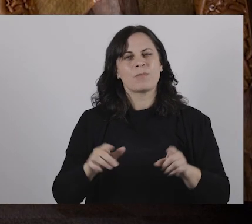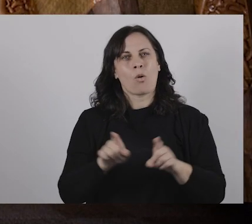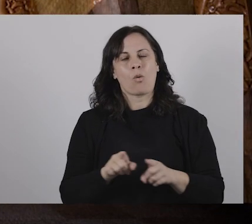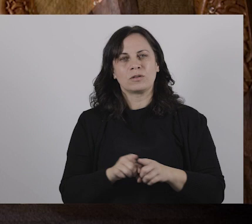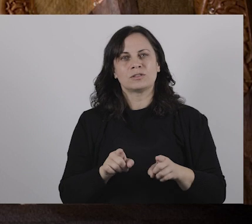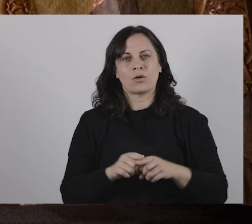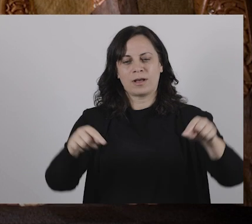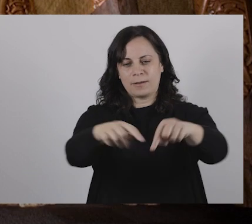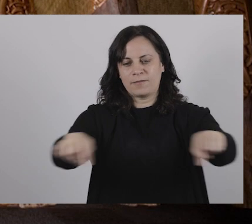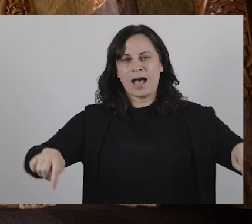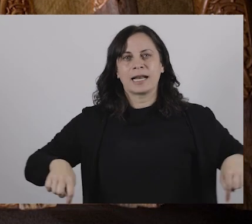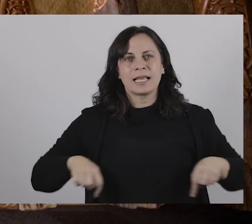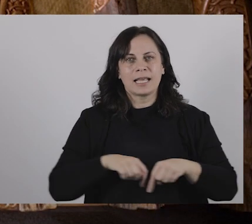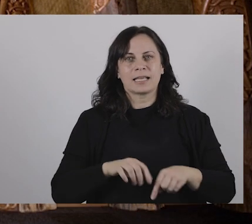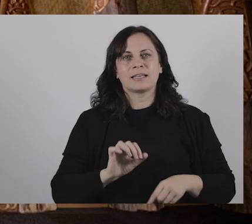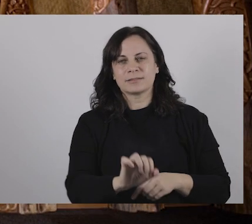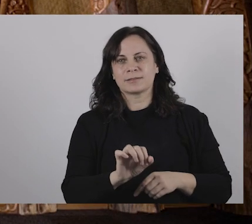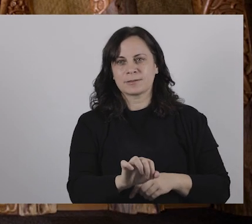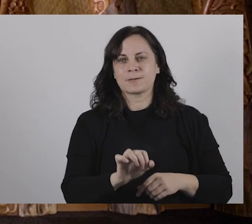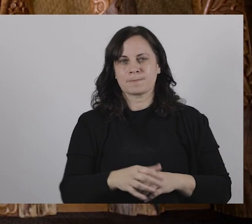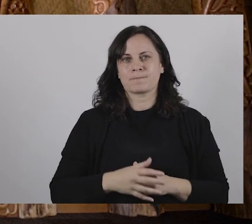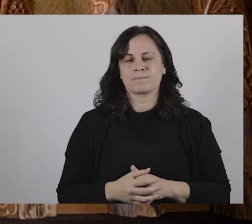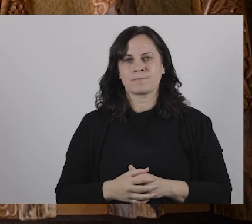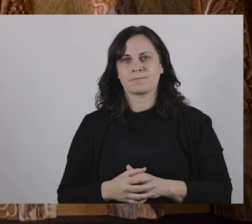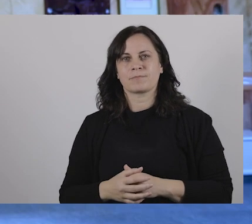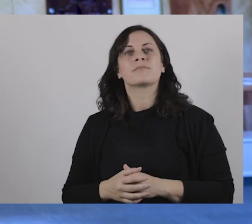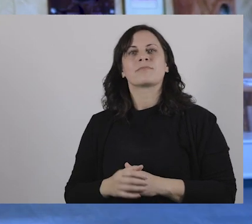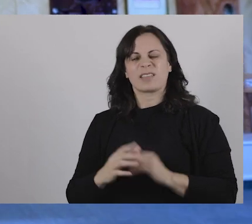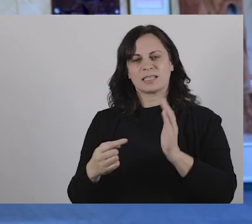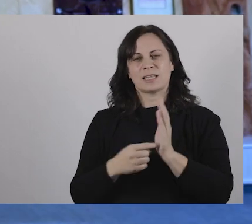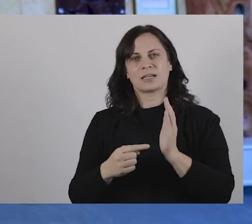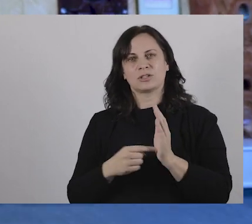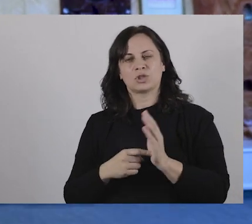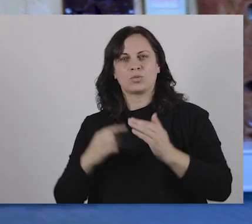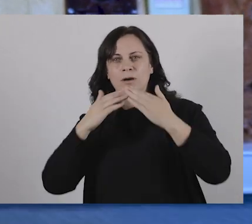was the key concept behind Ihenga at Tangatarua Marae